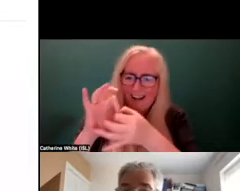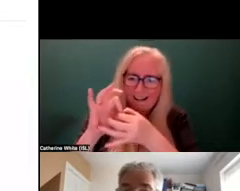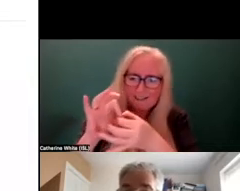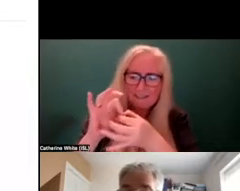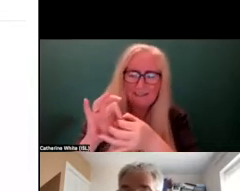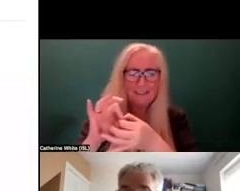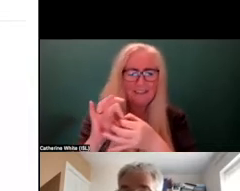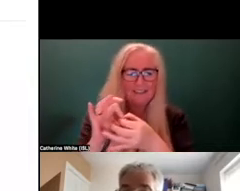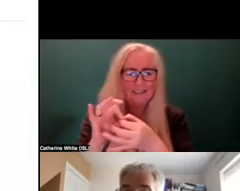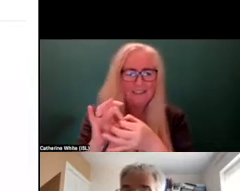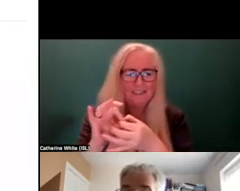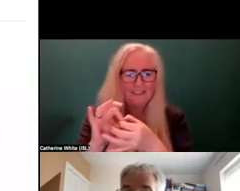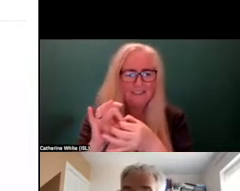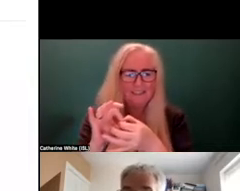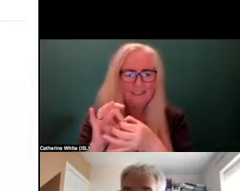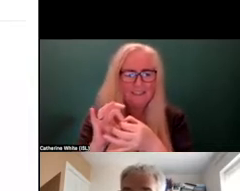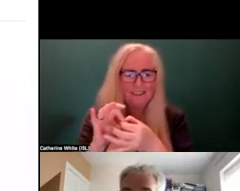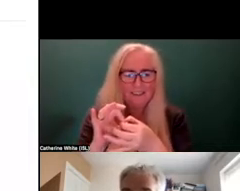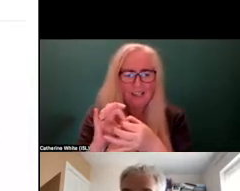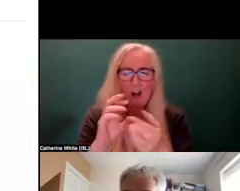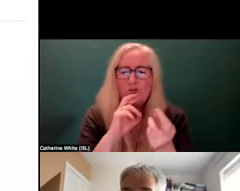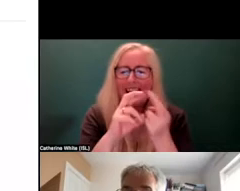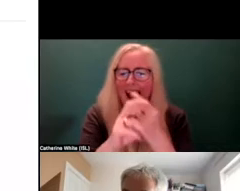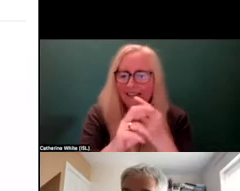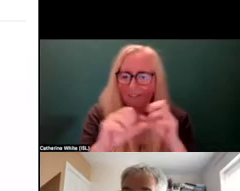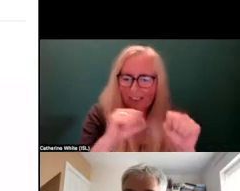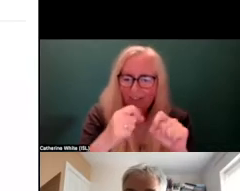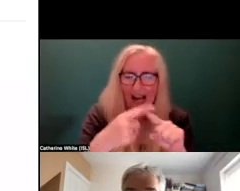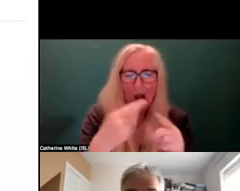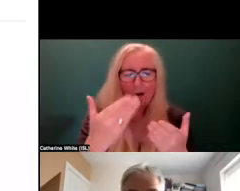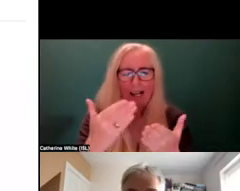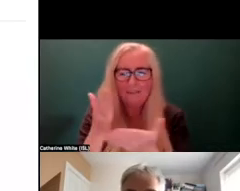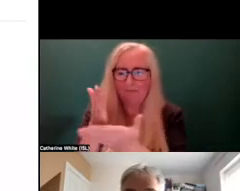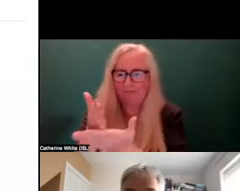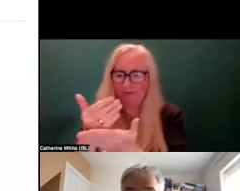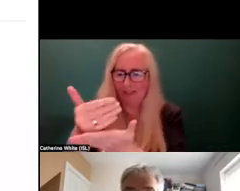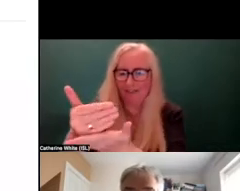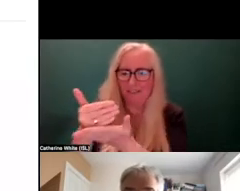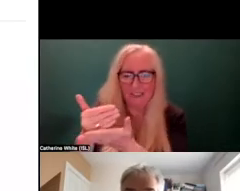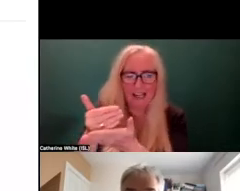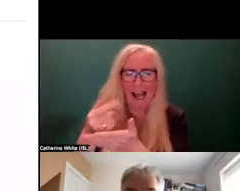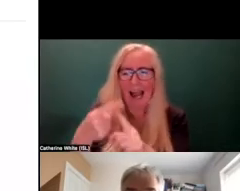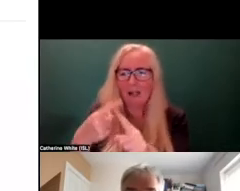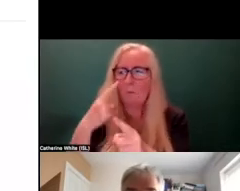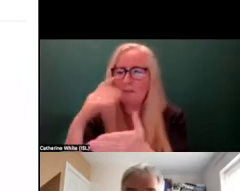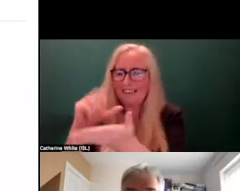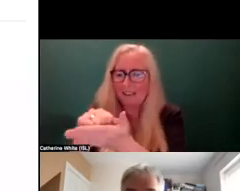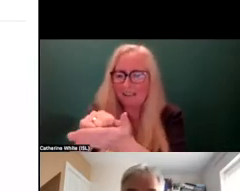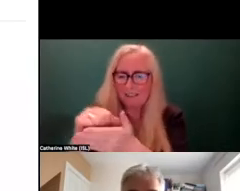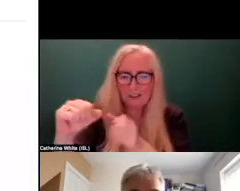moving beyond, I suppose, reactive services, to things that are becoming maybe more preventative and ultimately predictive.